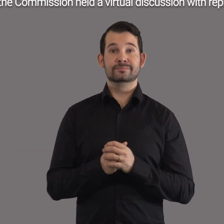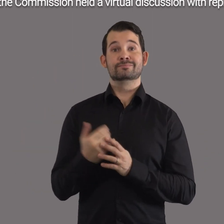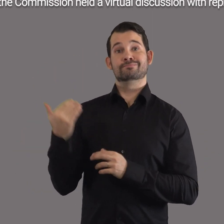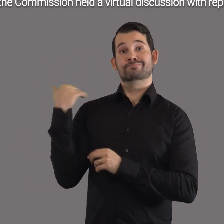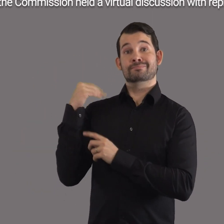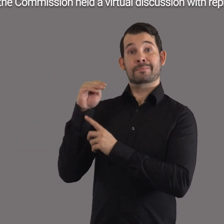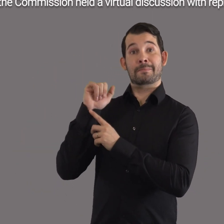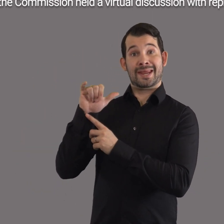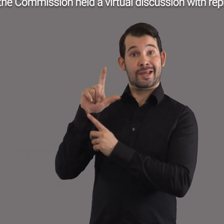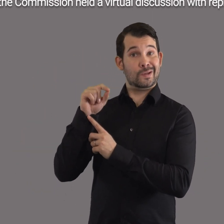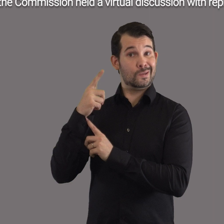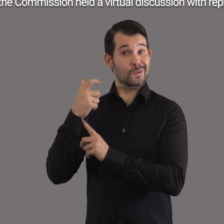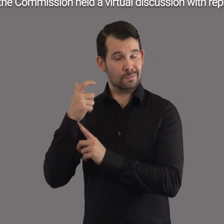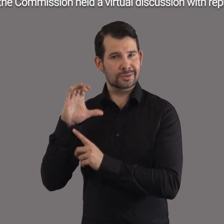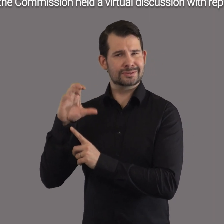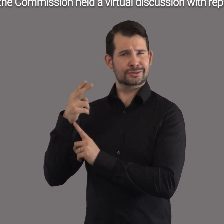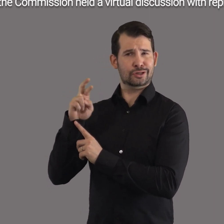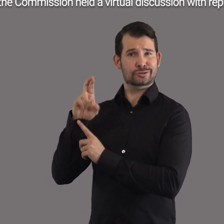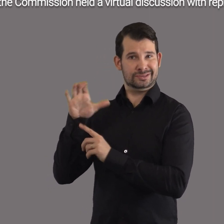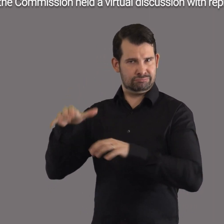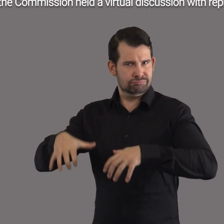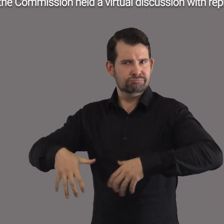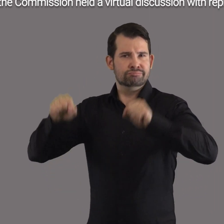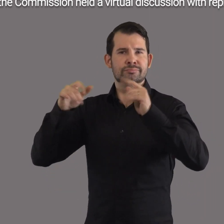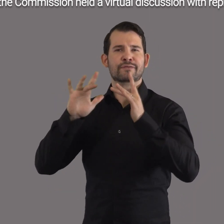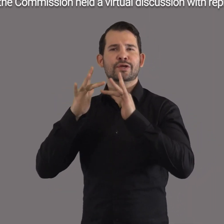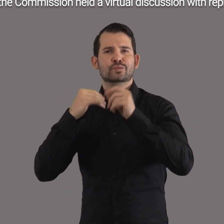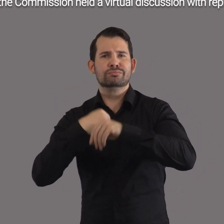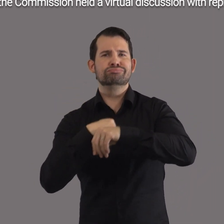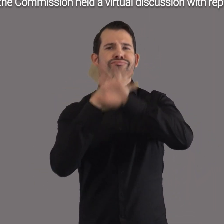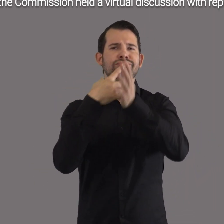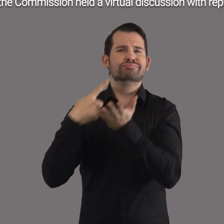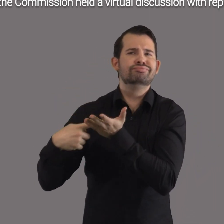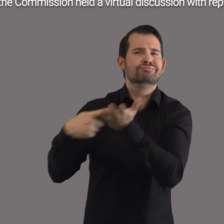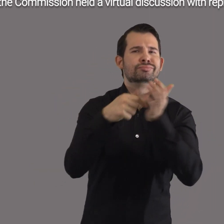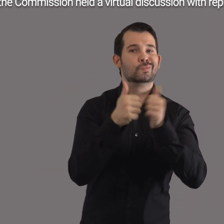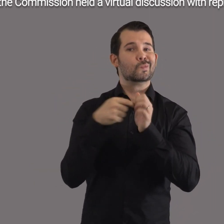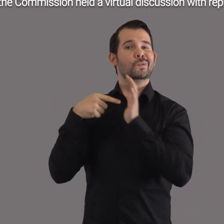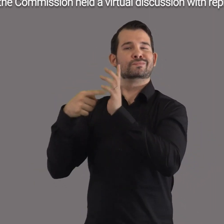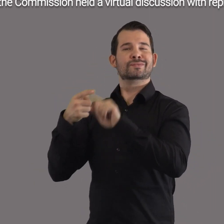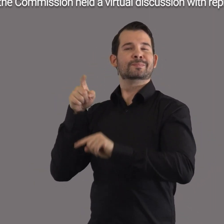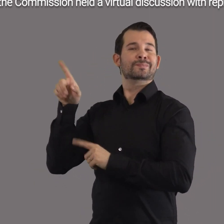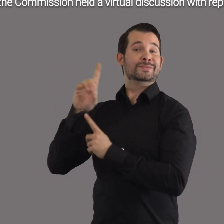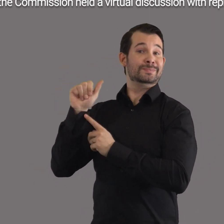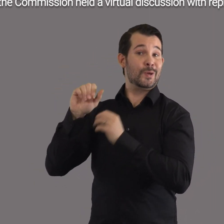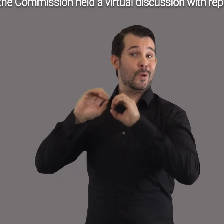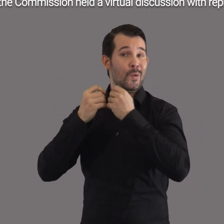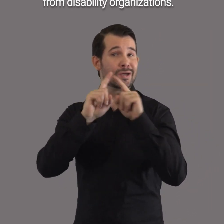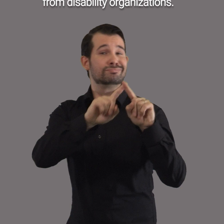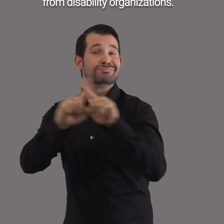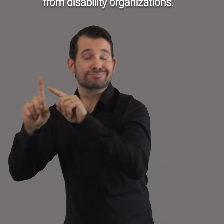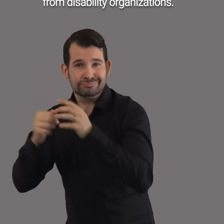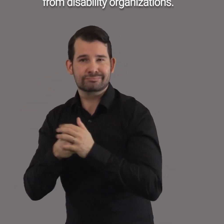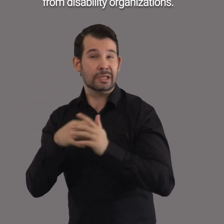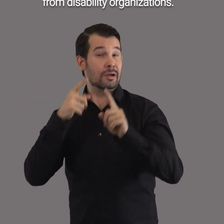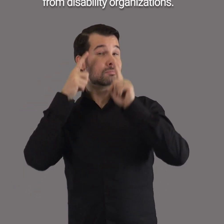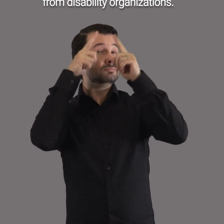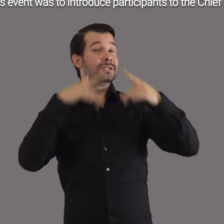in May 2021, the Commission held a virtual discussion with representatives from disability organizations.